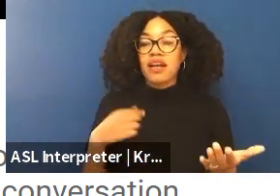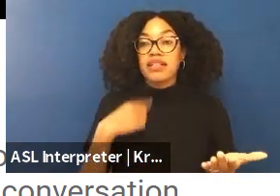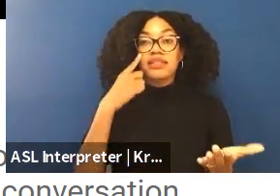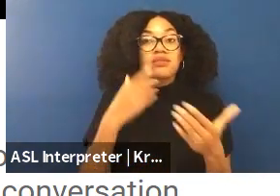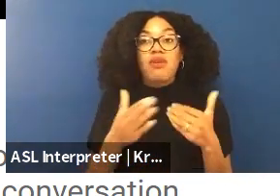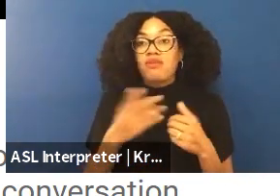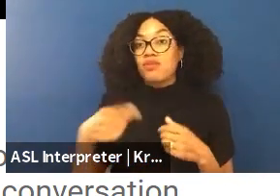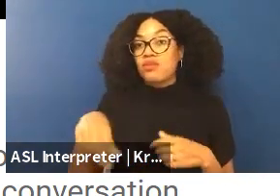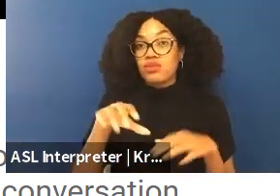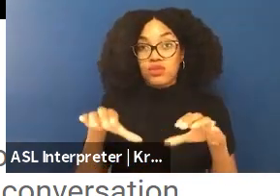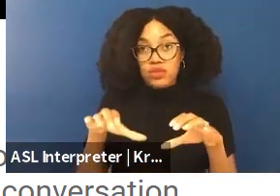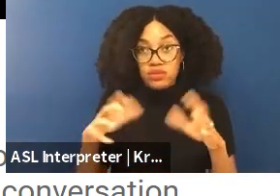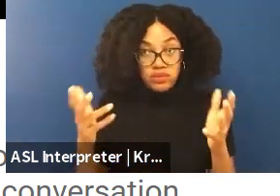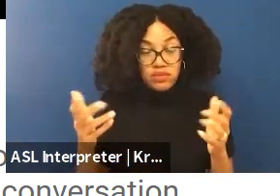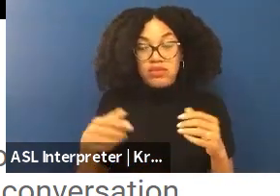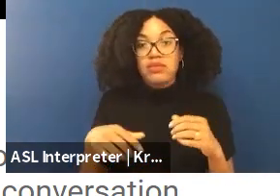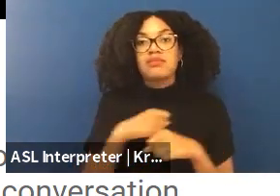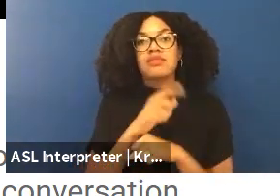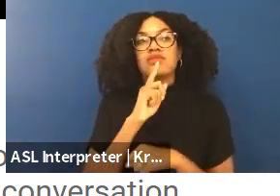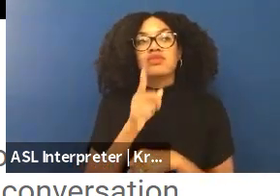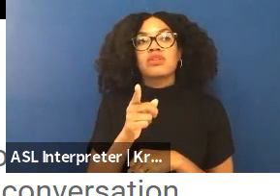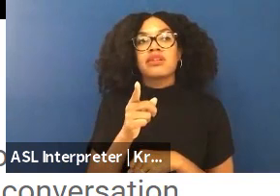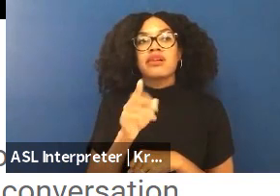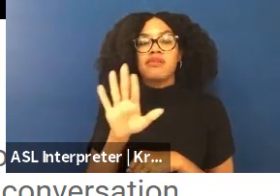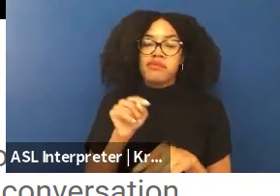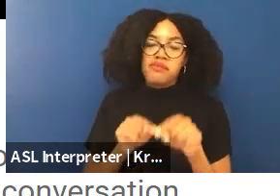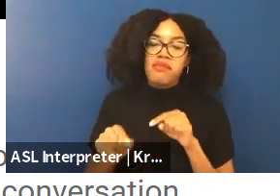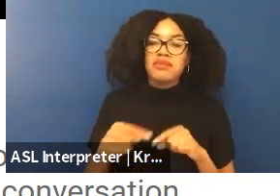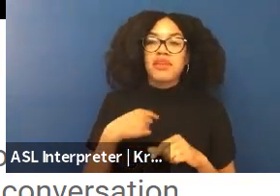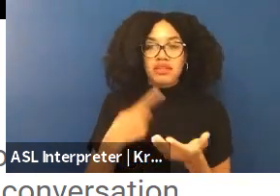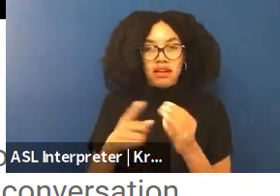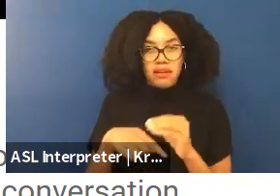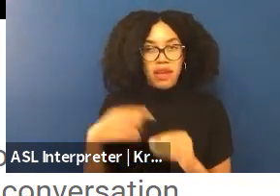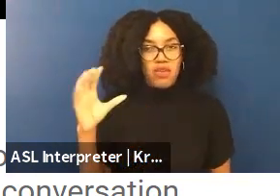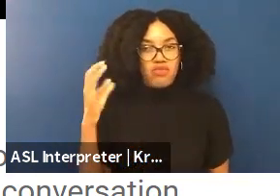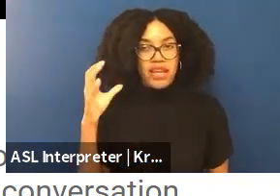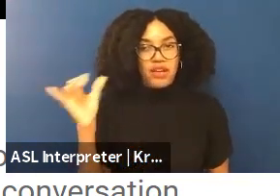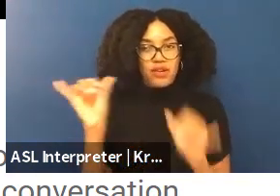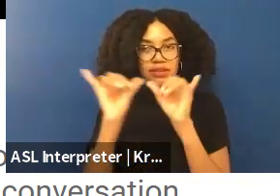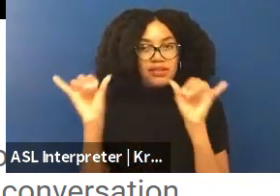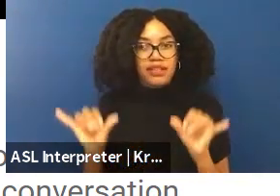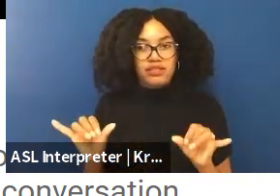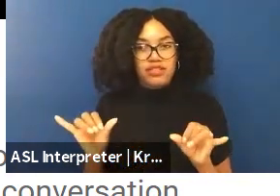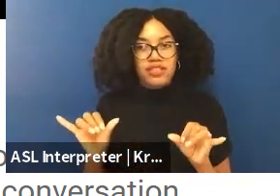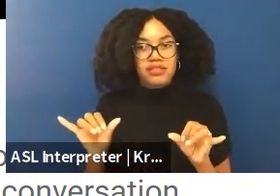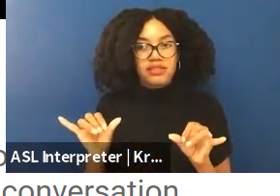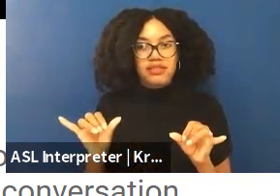make sure-- I talked about the radio station that faculty listen to and students-- it's what I call